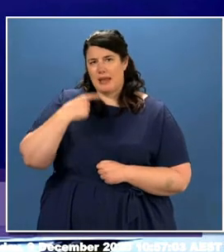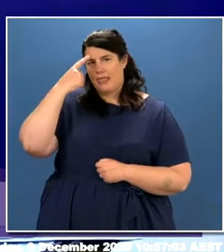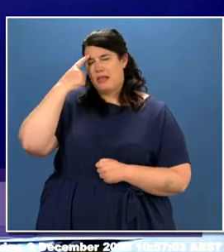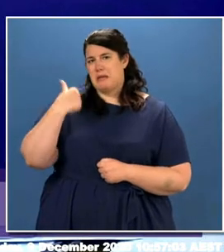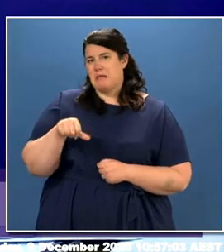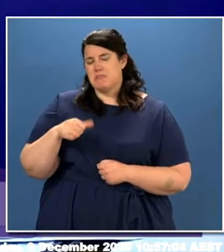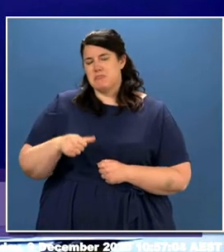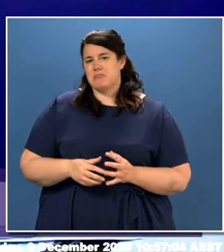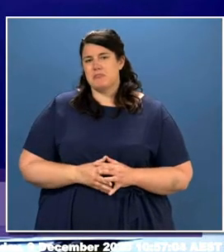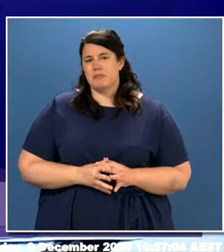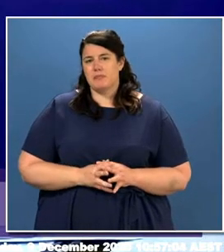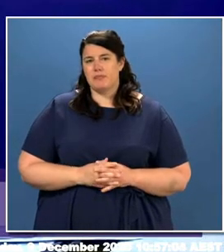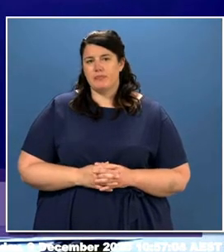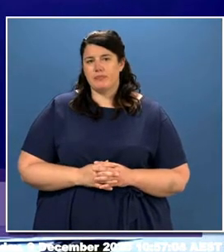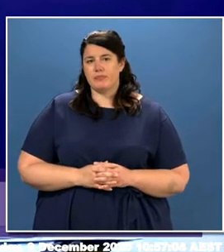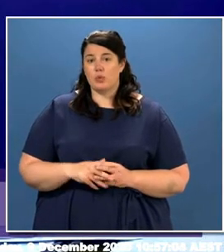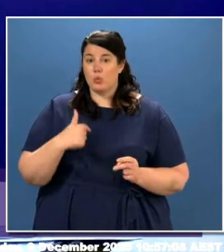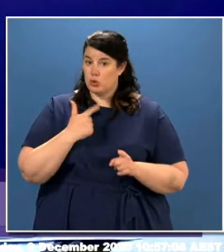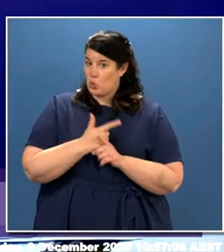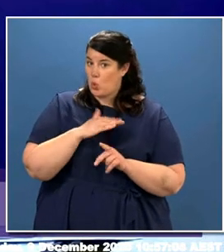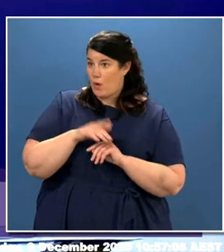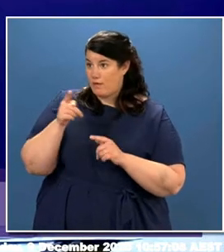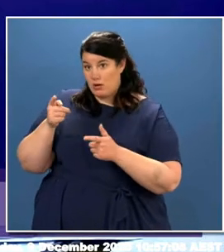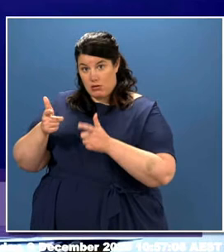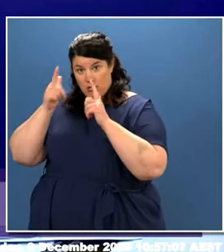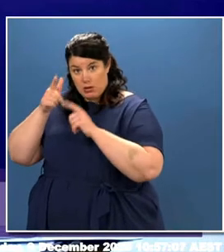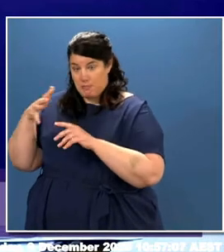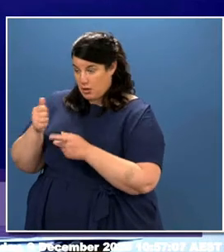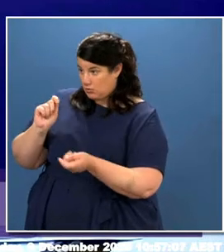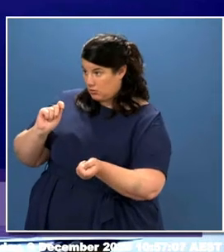We've talked about the need for employers to make adjustments, but that